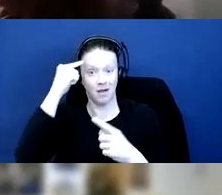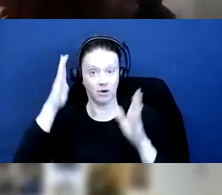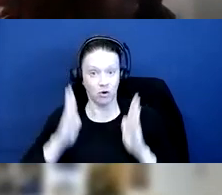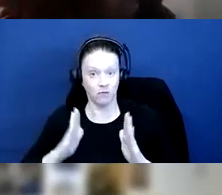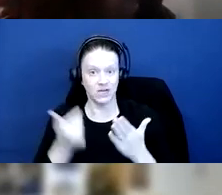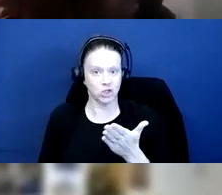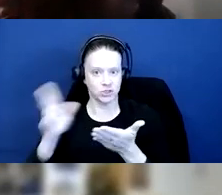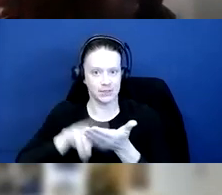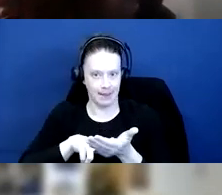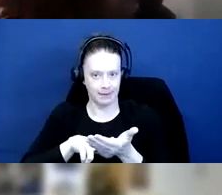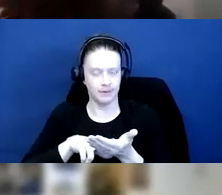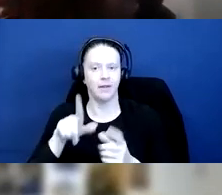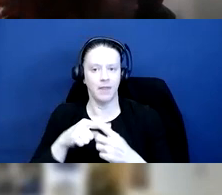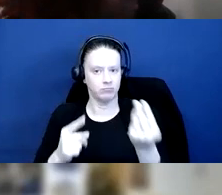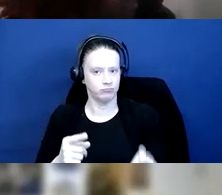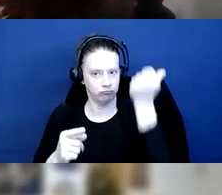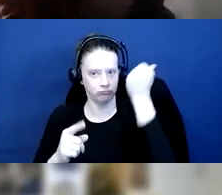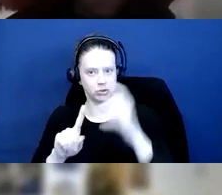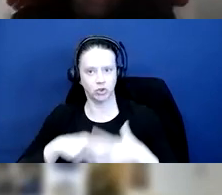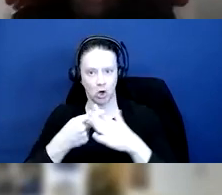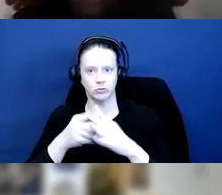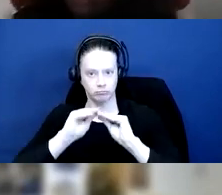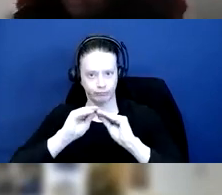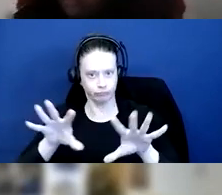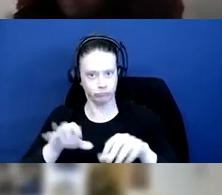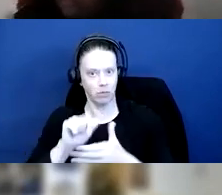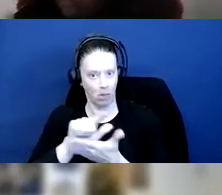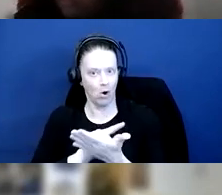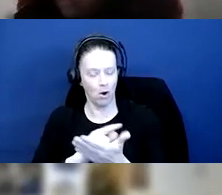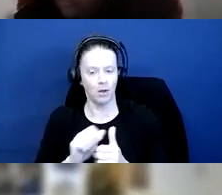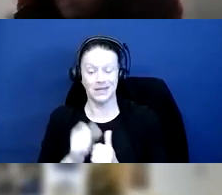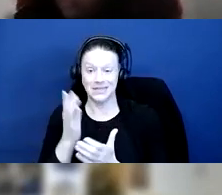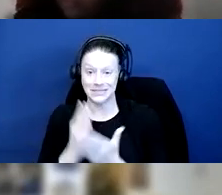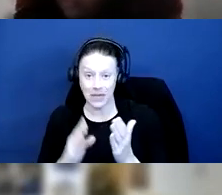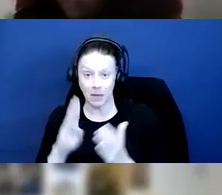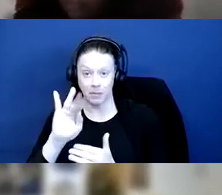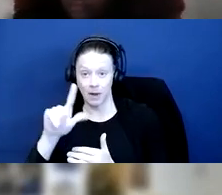It will go into effect immediately. Some bills, they won't go into effect for some time,